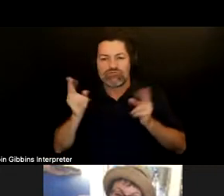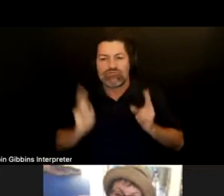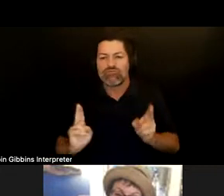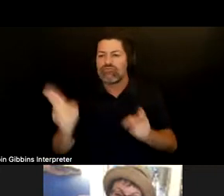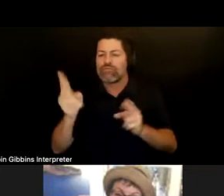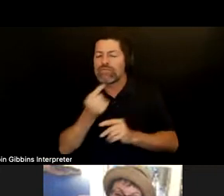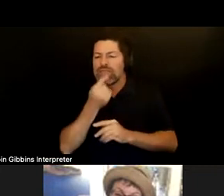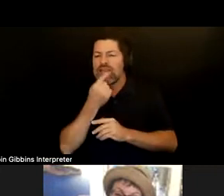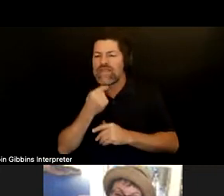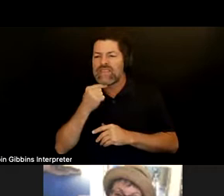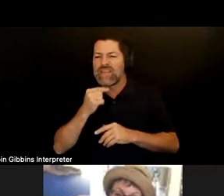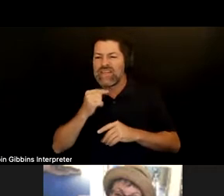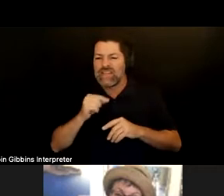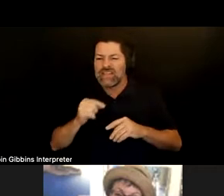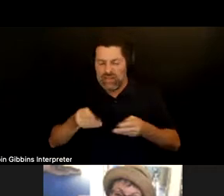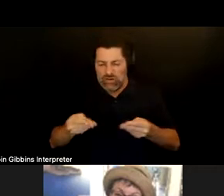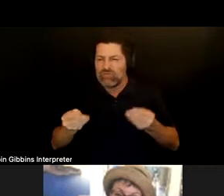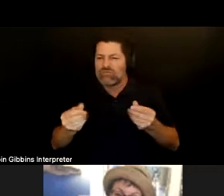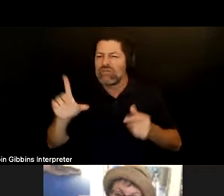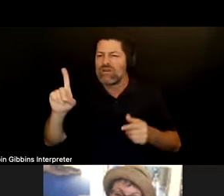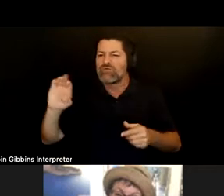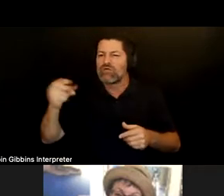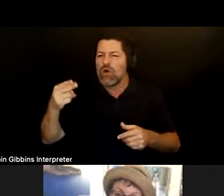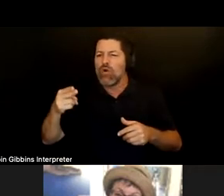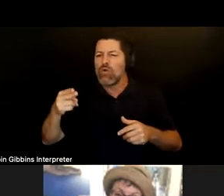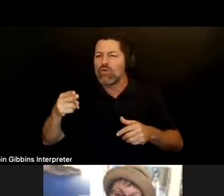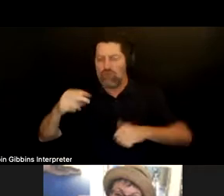dough out on rocks. 19:21:55 Let the sun bake it, pick it up and